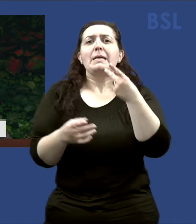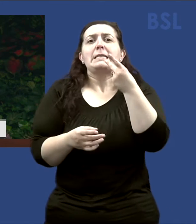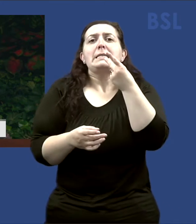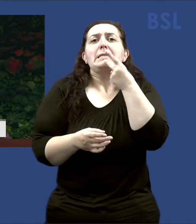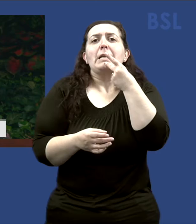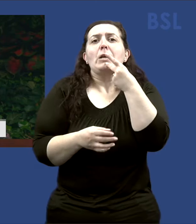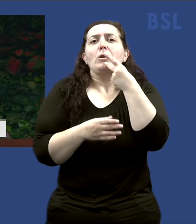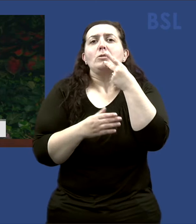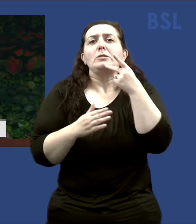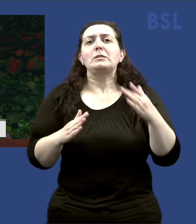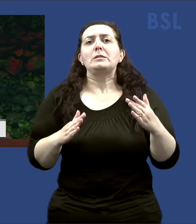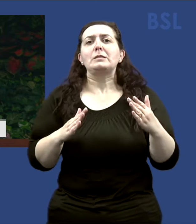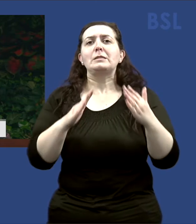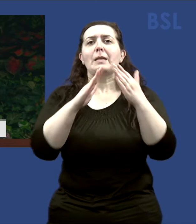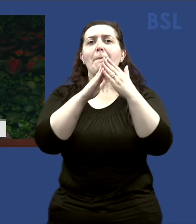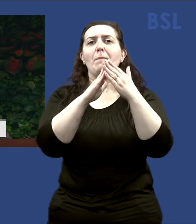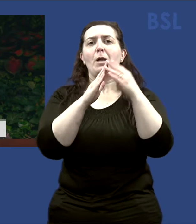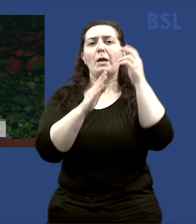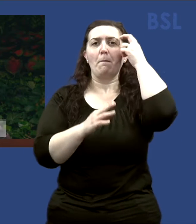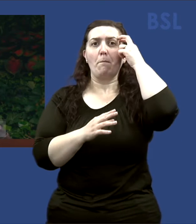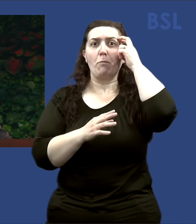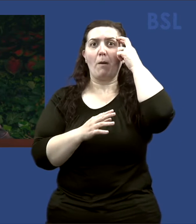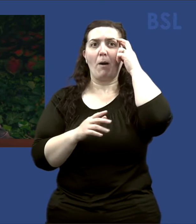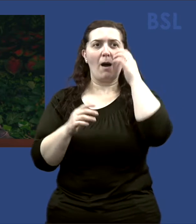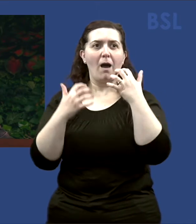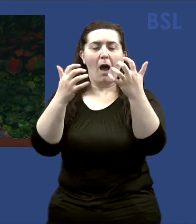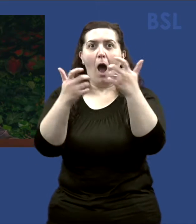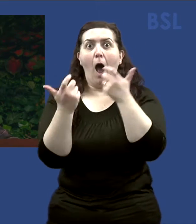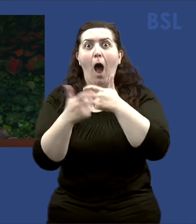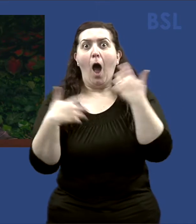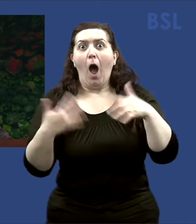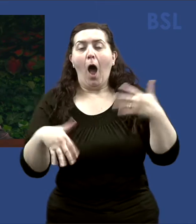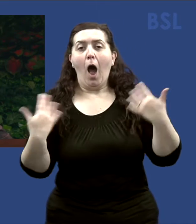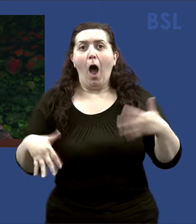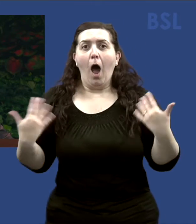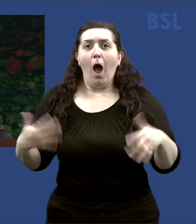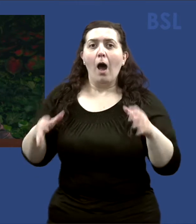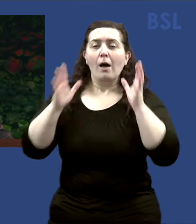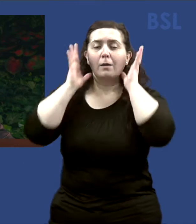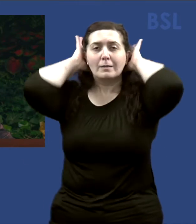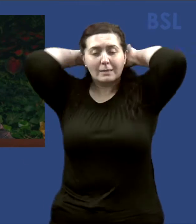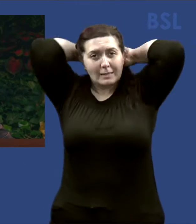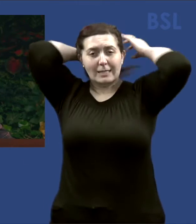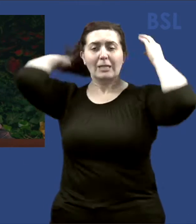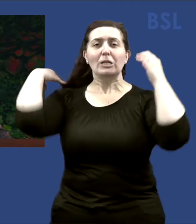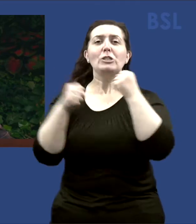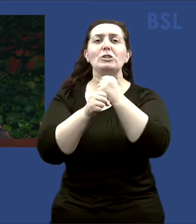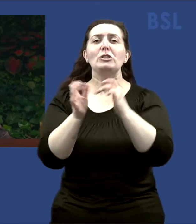to become the second temple in the church in the City of Provo."